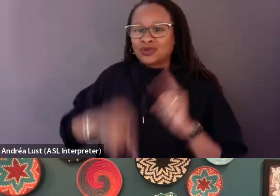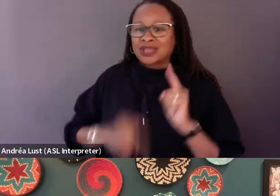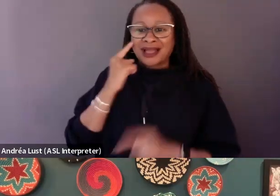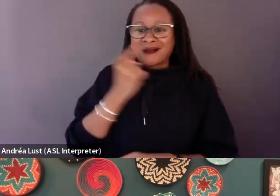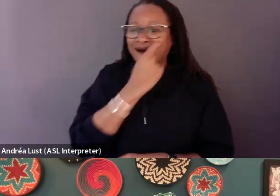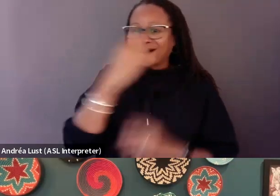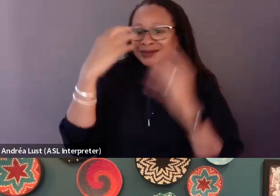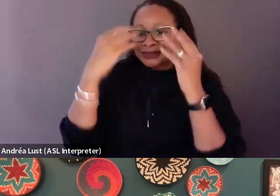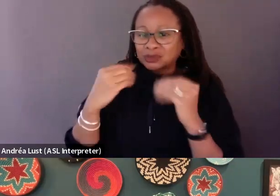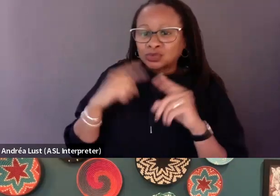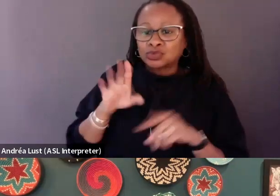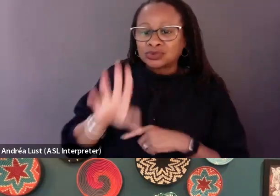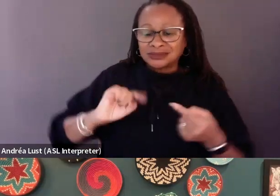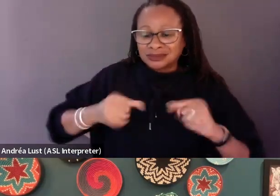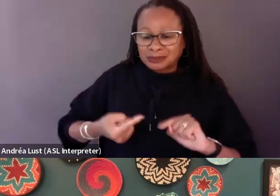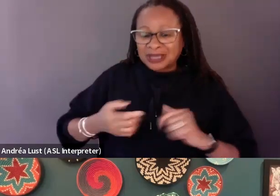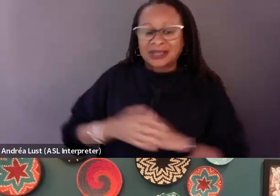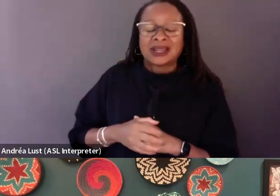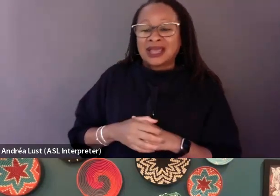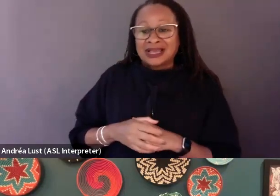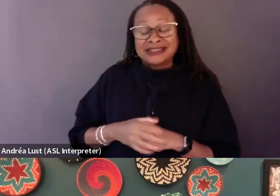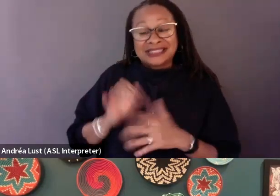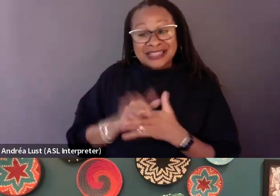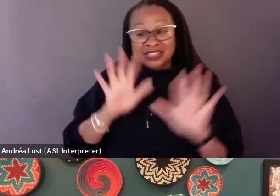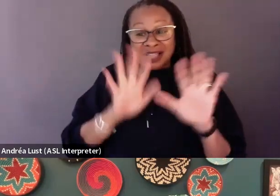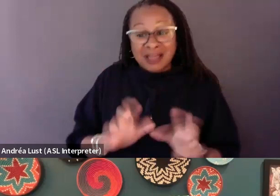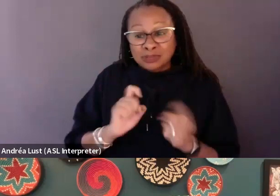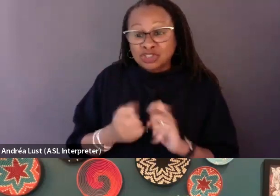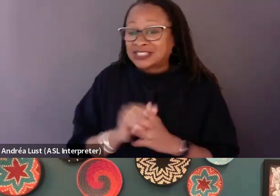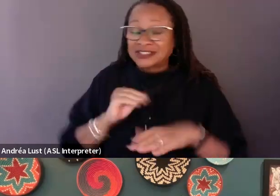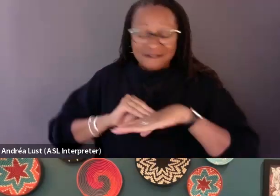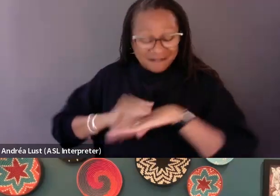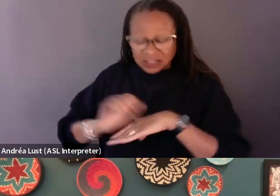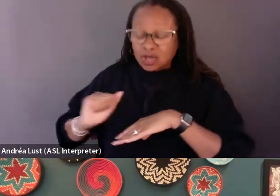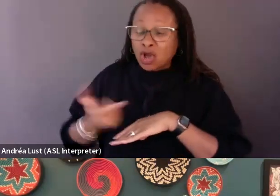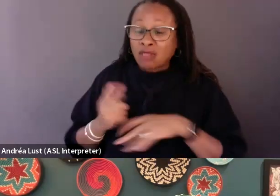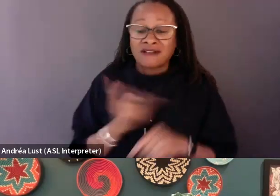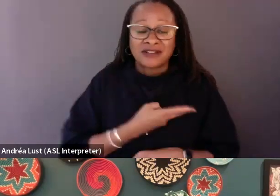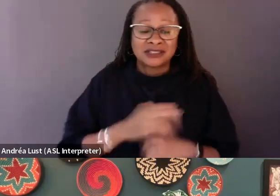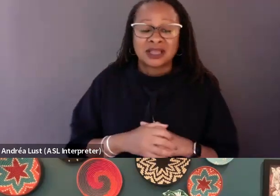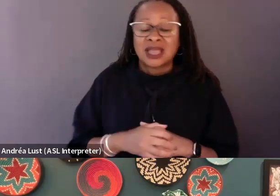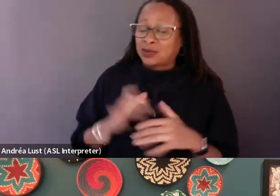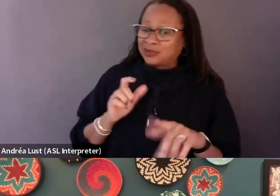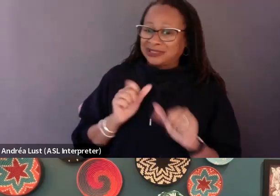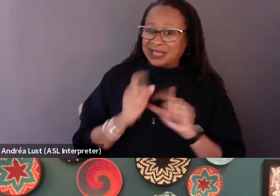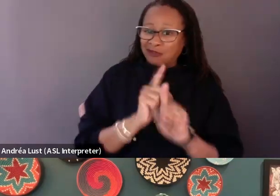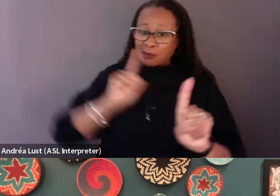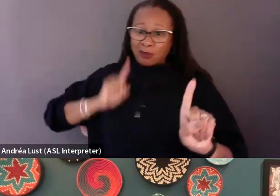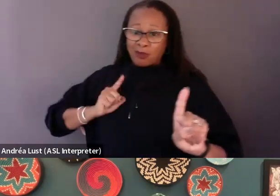to this thing called climate change, which is affecting all of us. It's just that we stay so far removed from nature